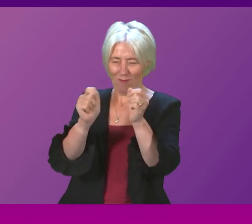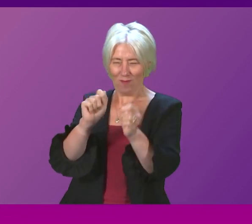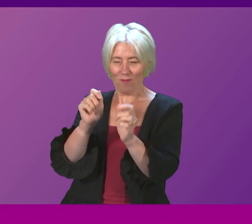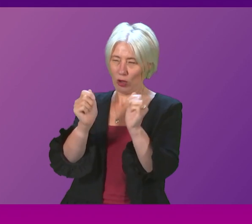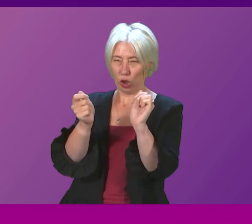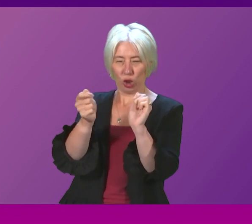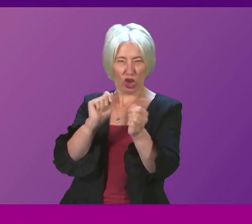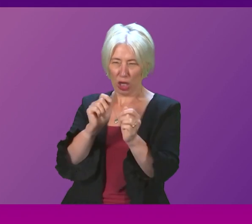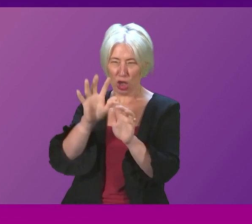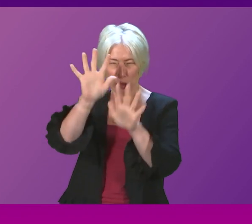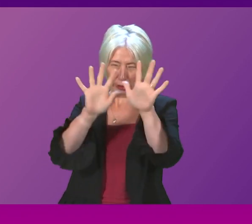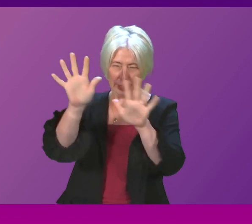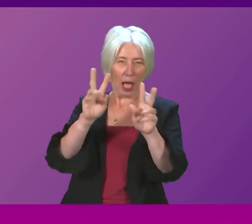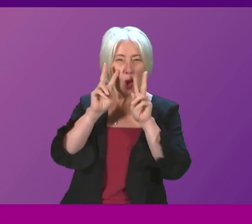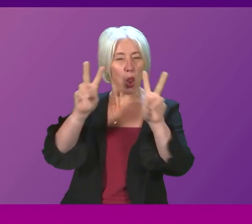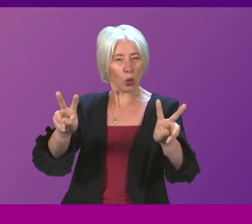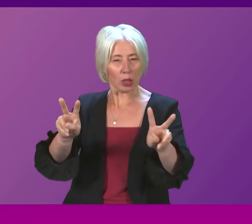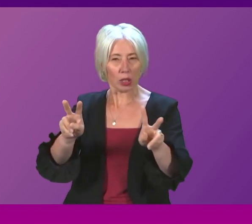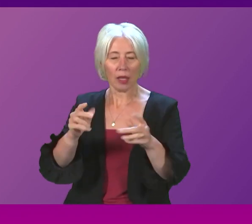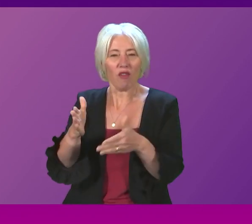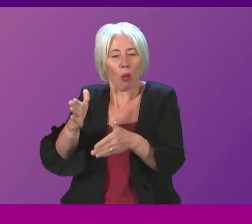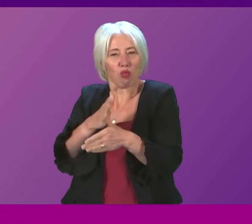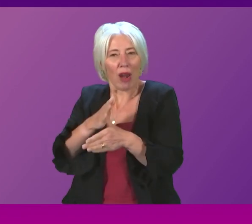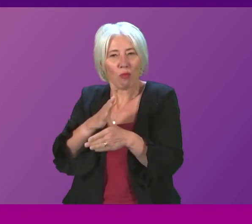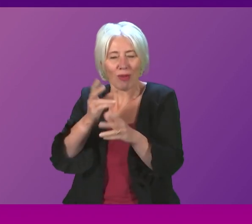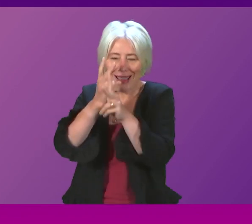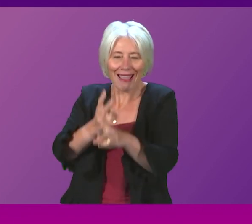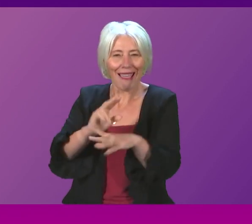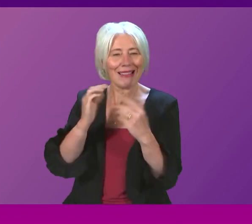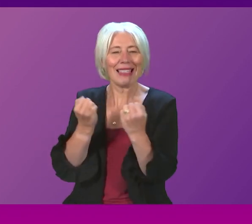doing that relates to wider primary care teams. None of those things is easy.